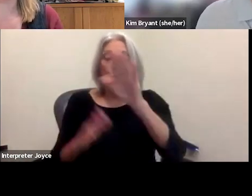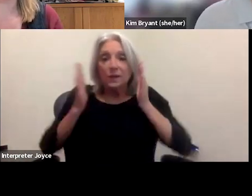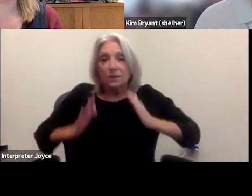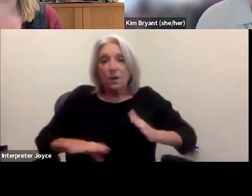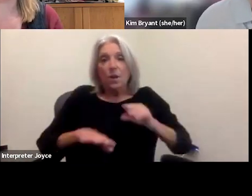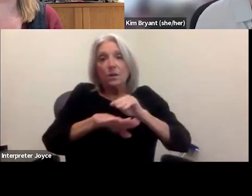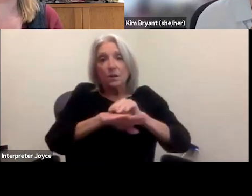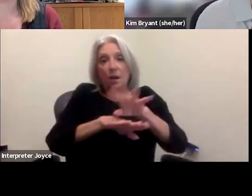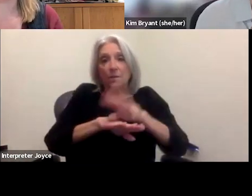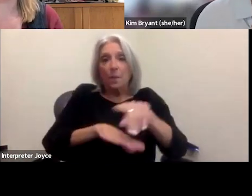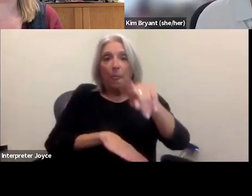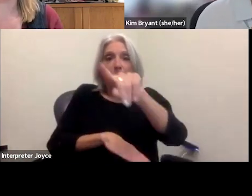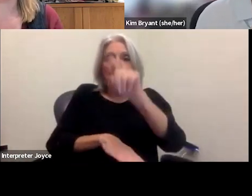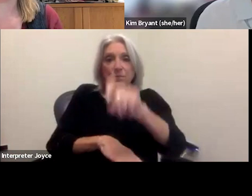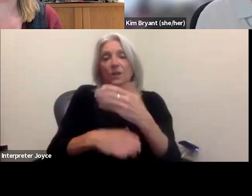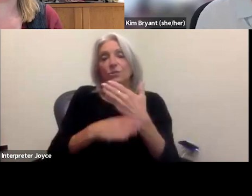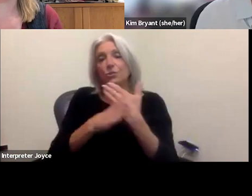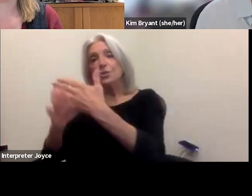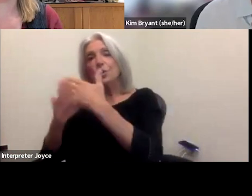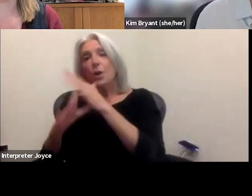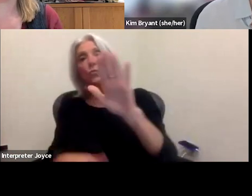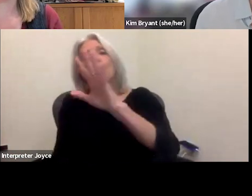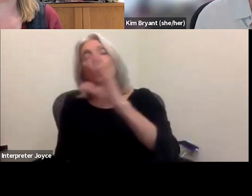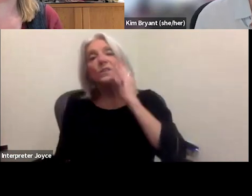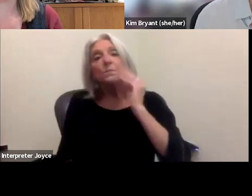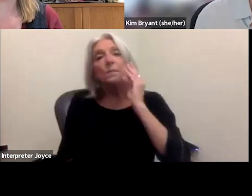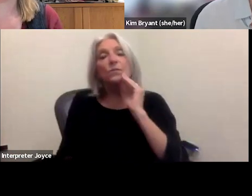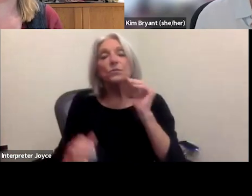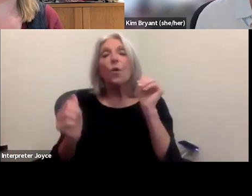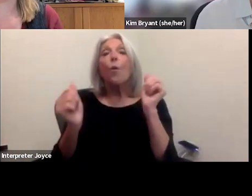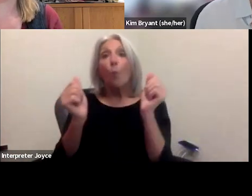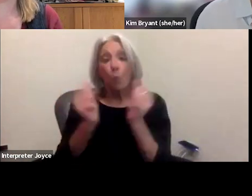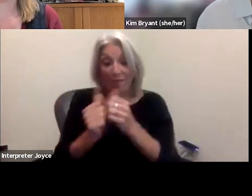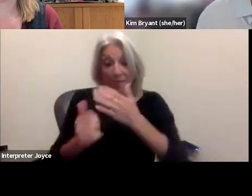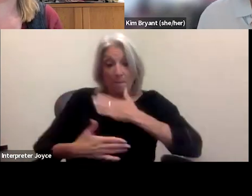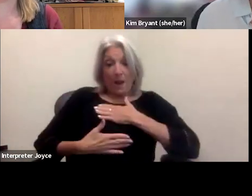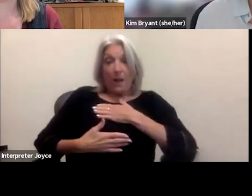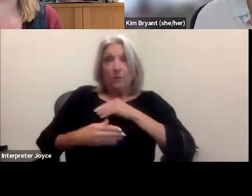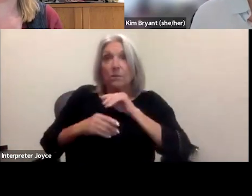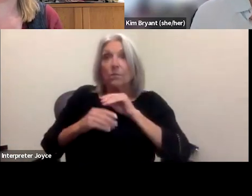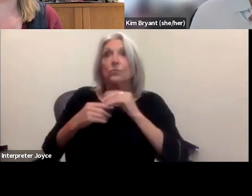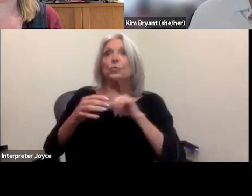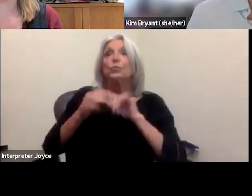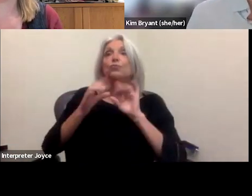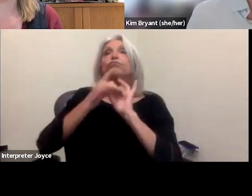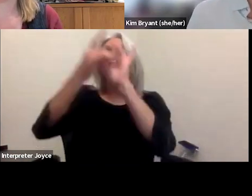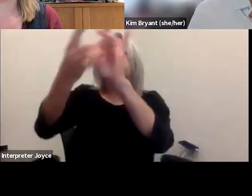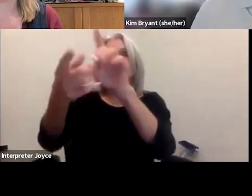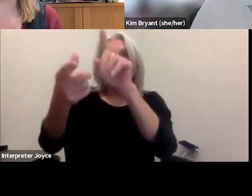need to share that expertise with your consultants. I will give you a personal example.